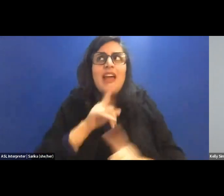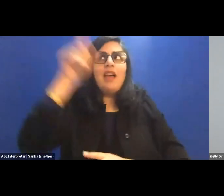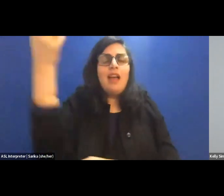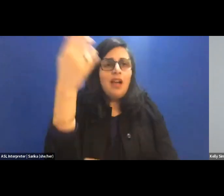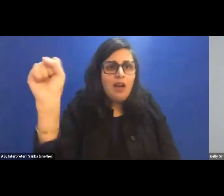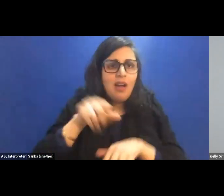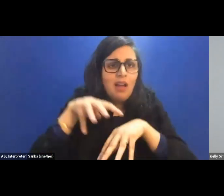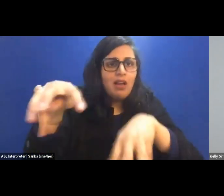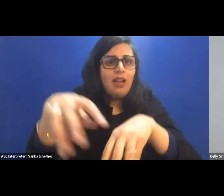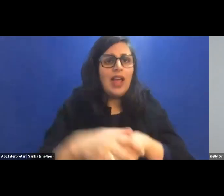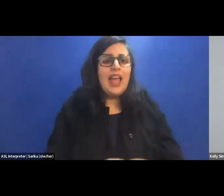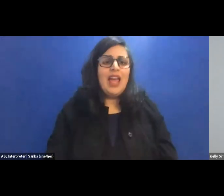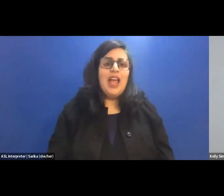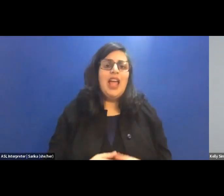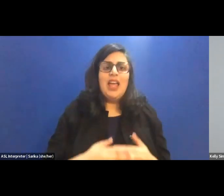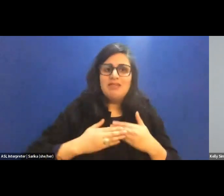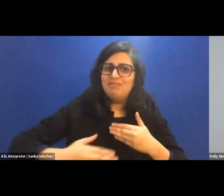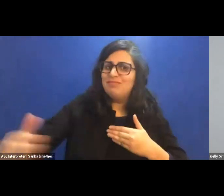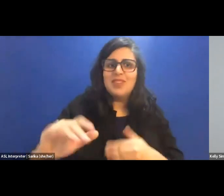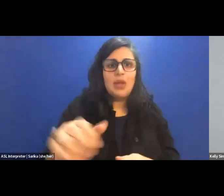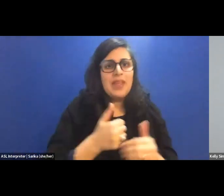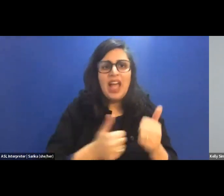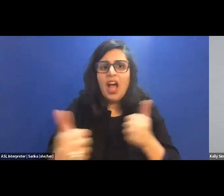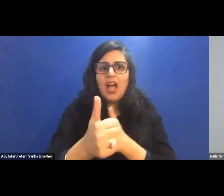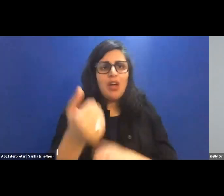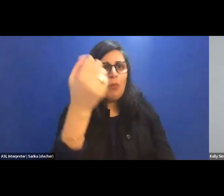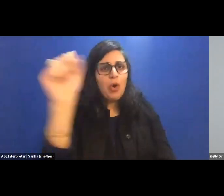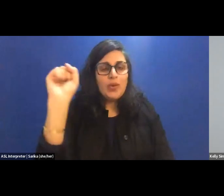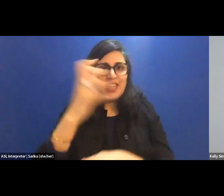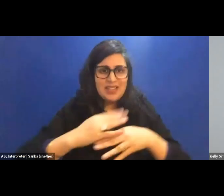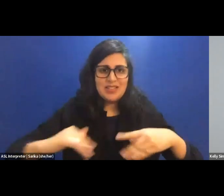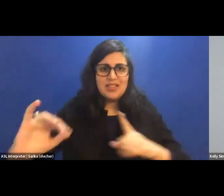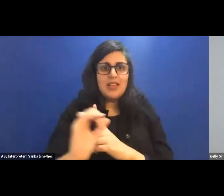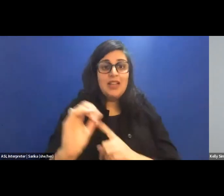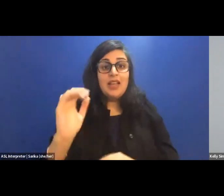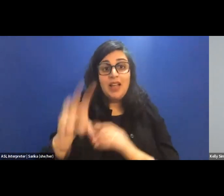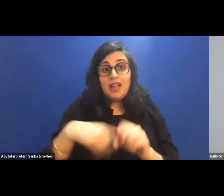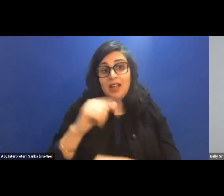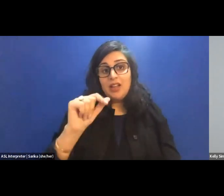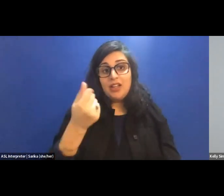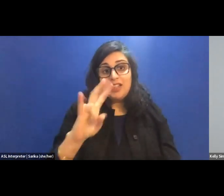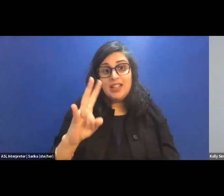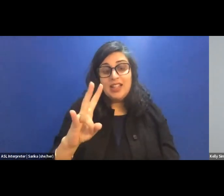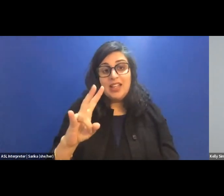filed over 15 lawsuits challenging police violence at protests and filed many